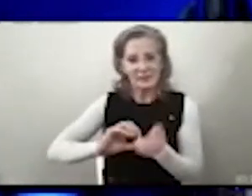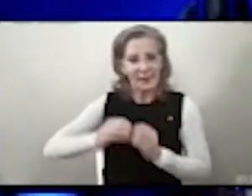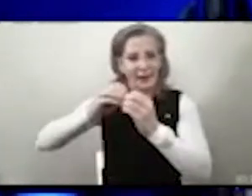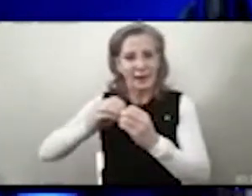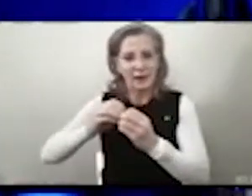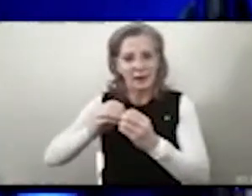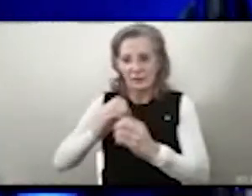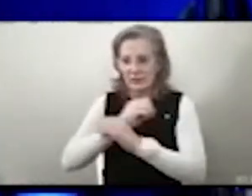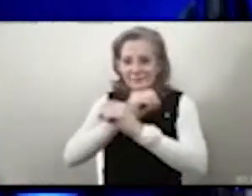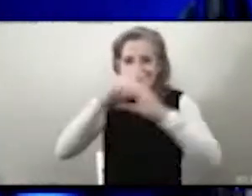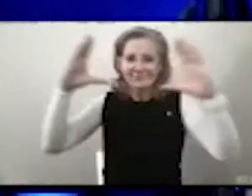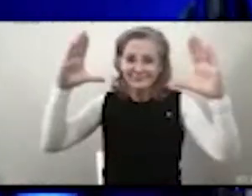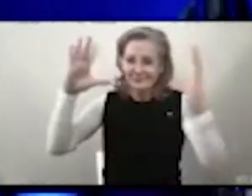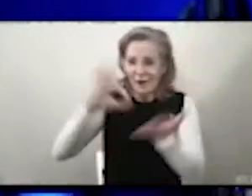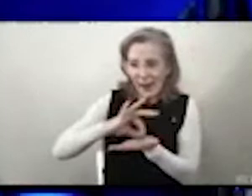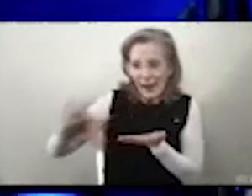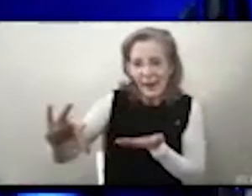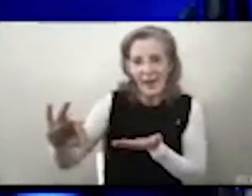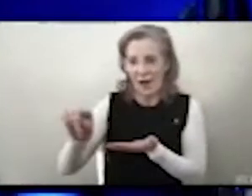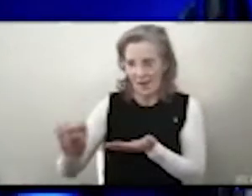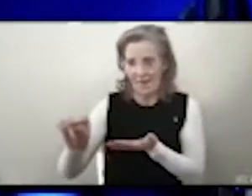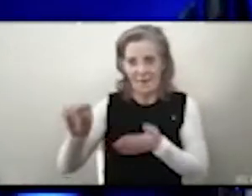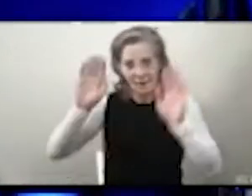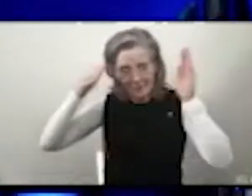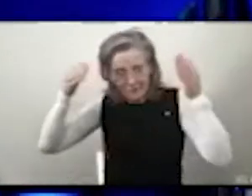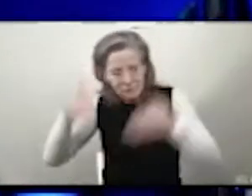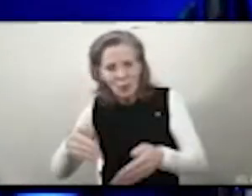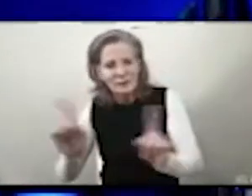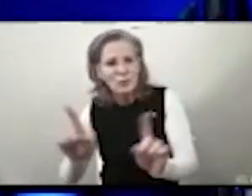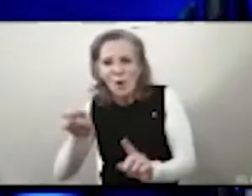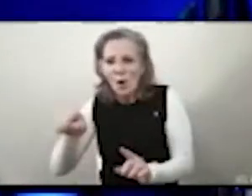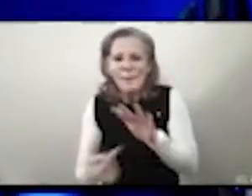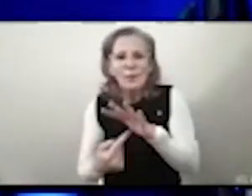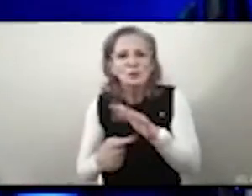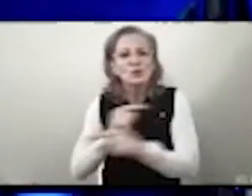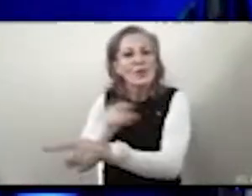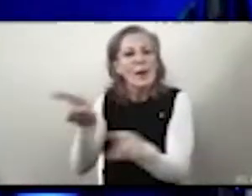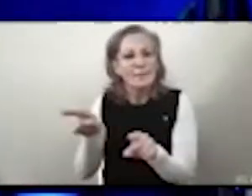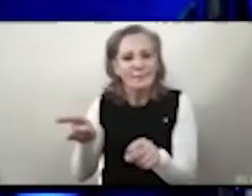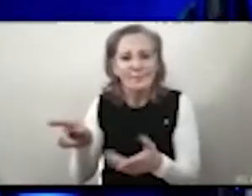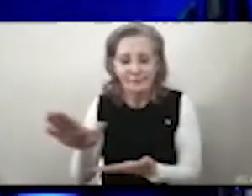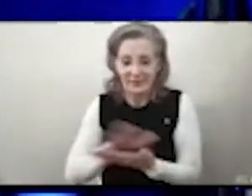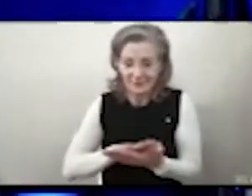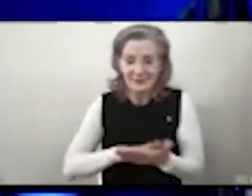This requires a broad-based approach to build the capacity and capability of citizens, policymakers,